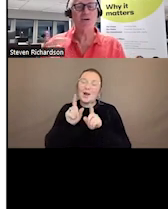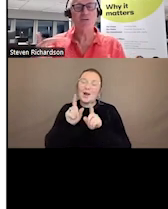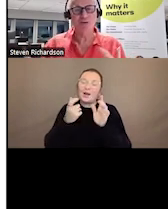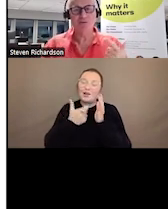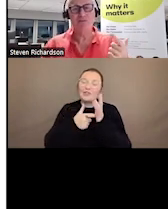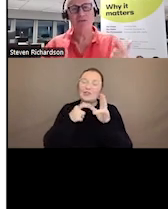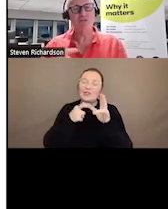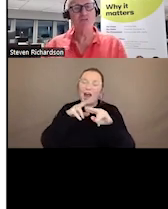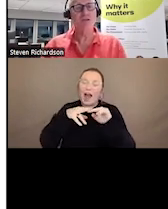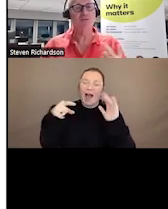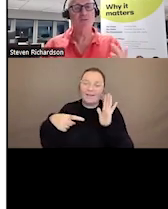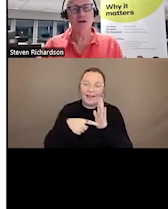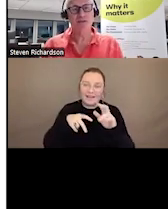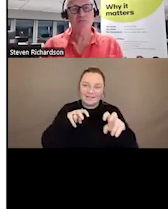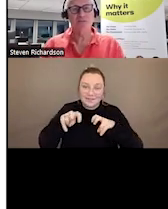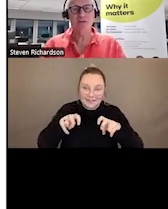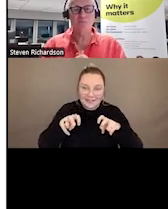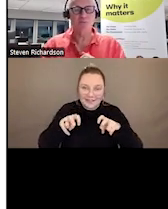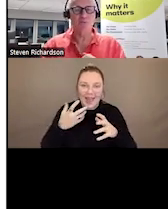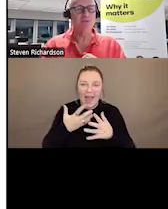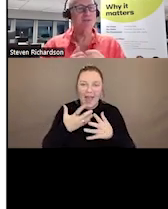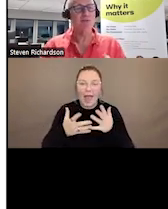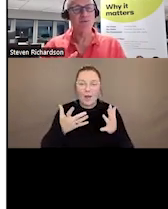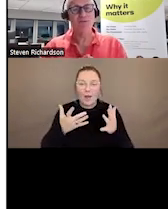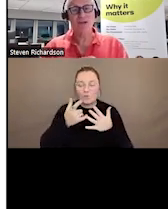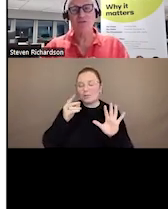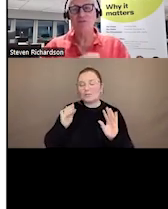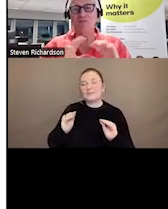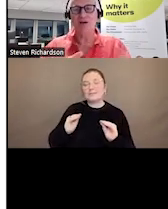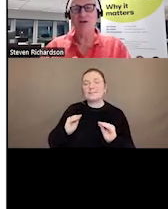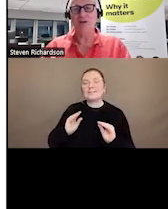might craft the messaging of your ask is really important. It is not something you would dash off